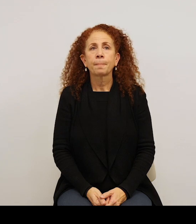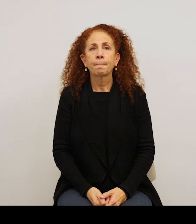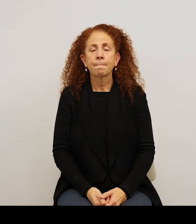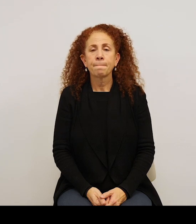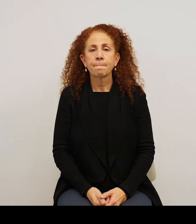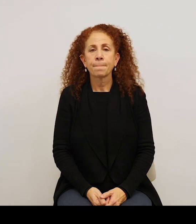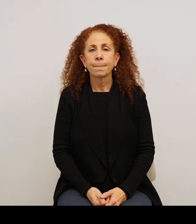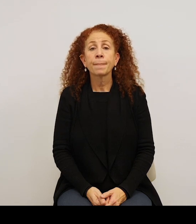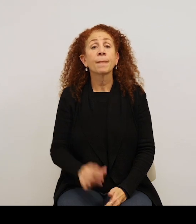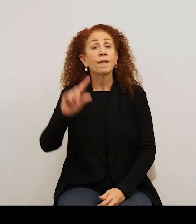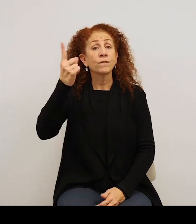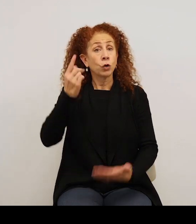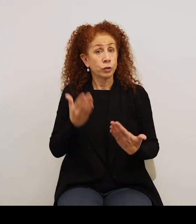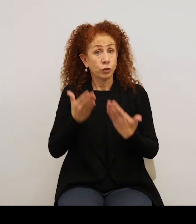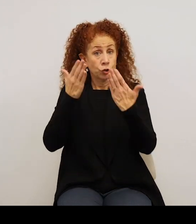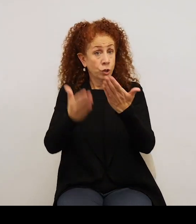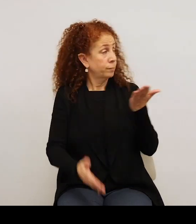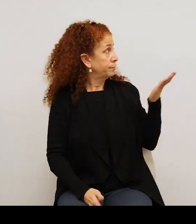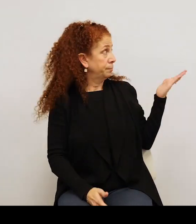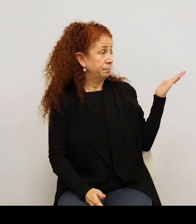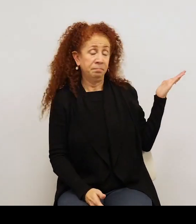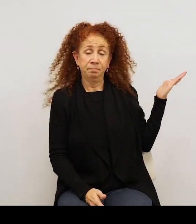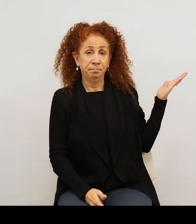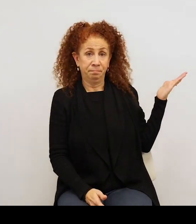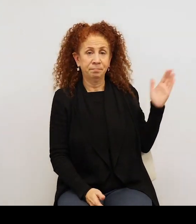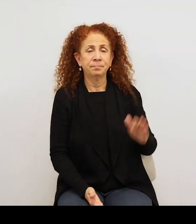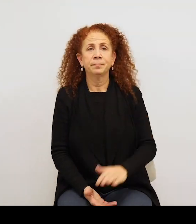The first is, let cities be.